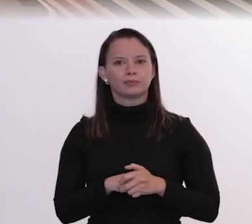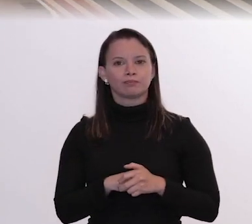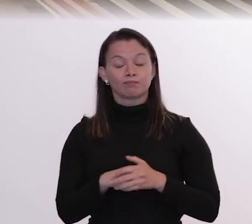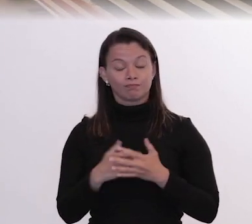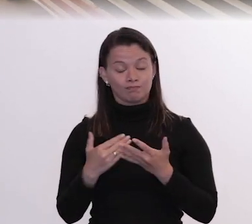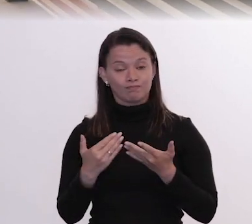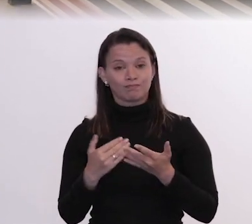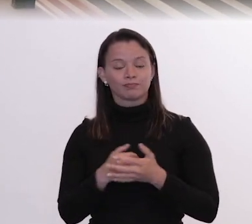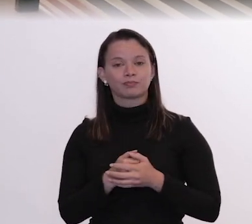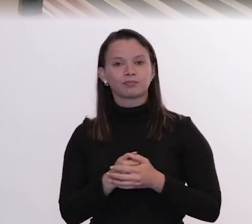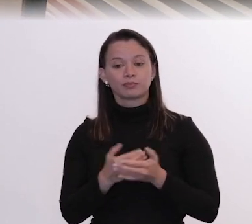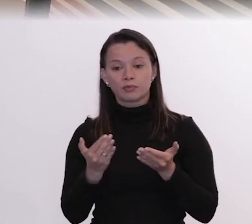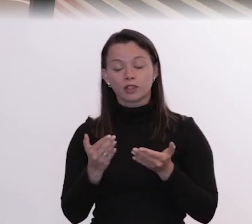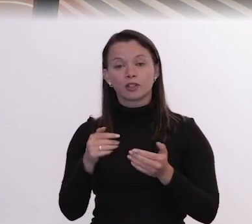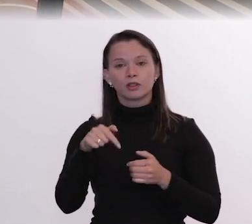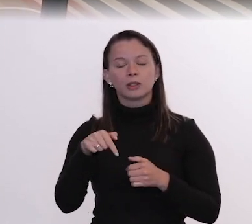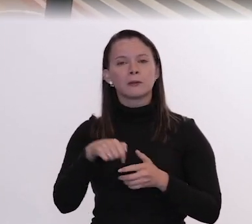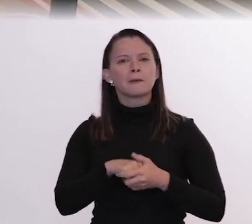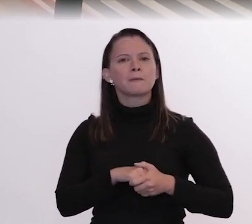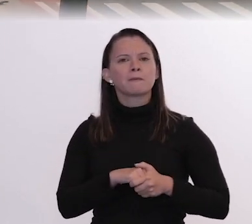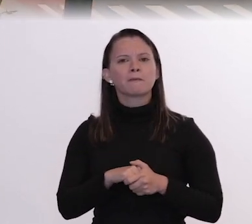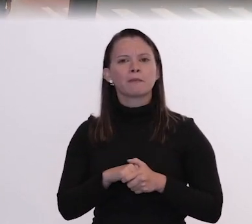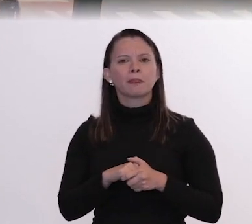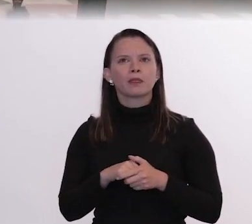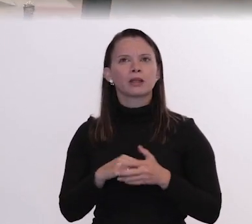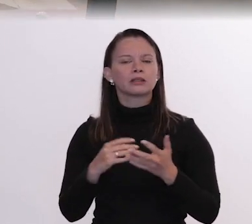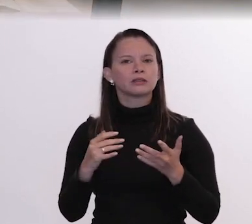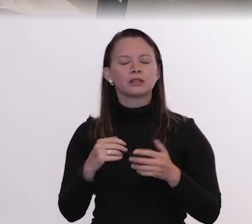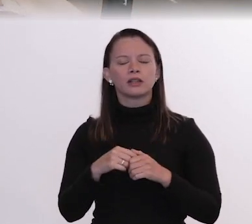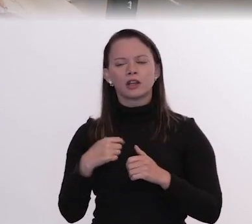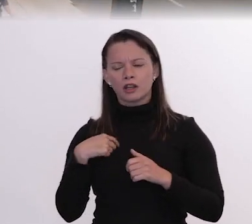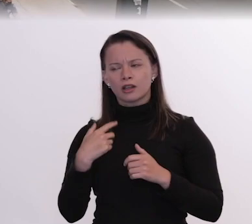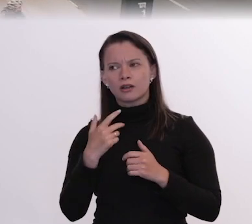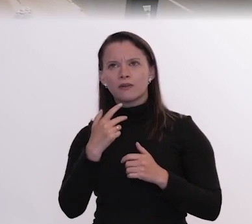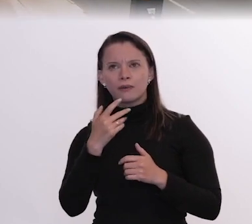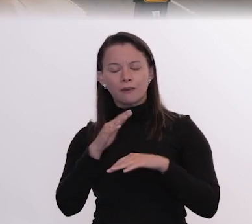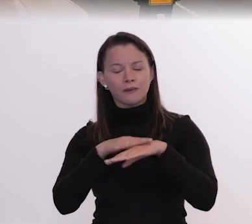Well, at least I do that, I remember all the things I did on that day